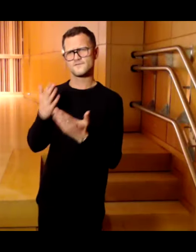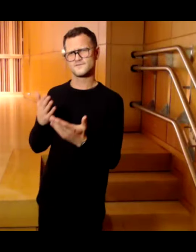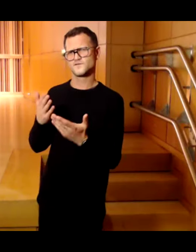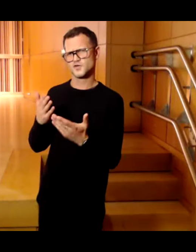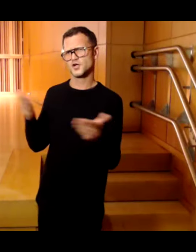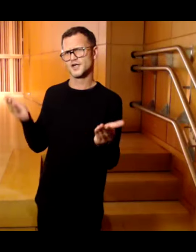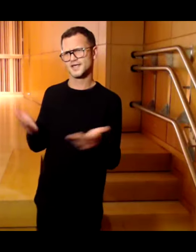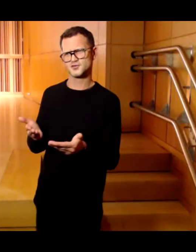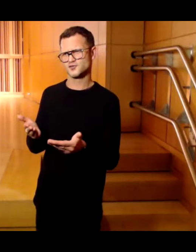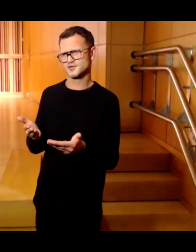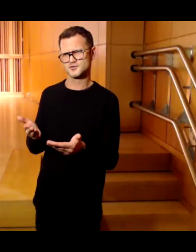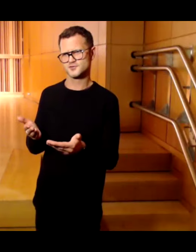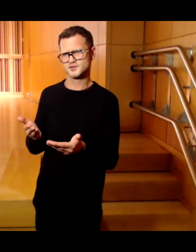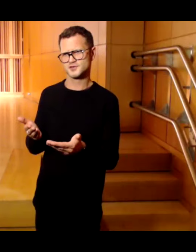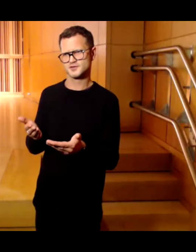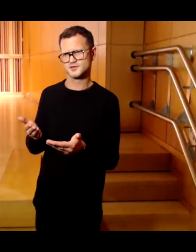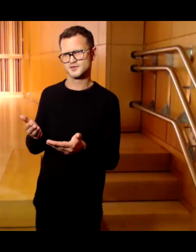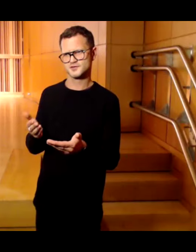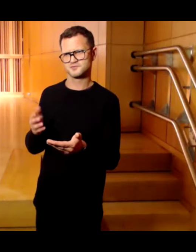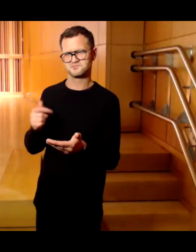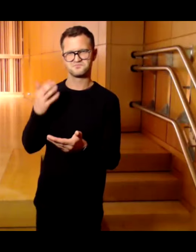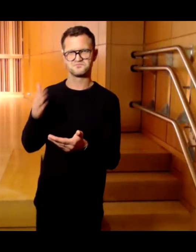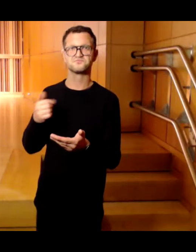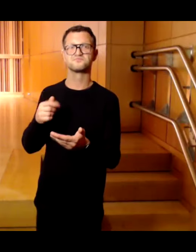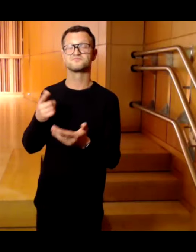Earlier on in his career, while still a graduate student, I think.